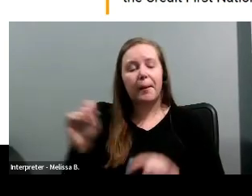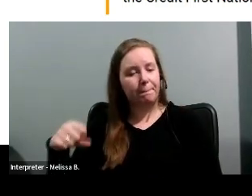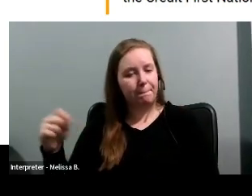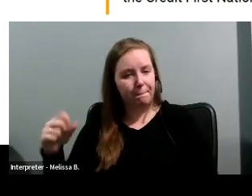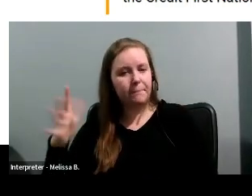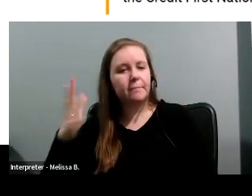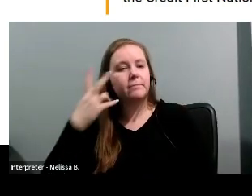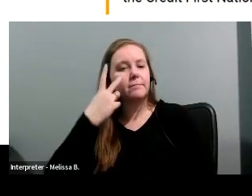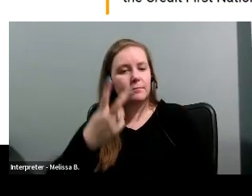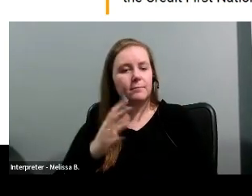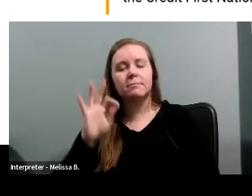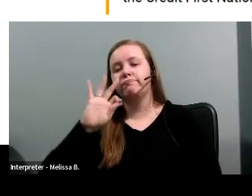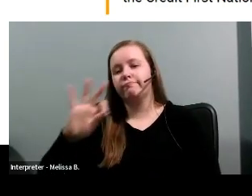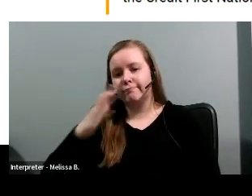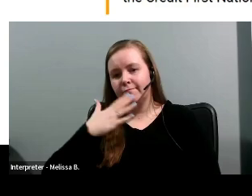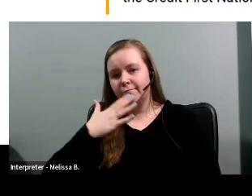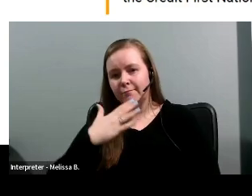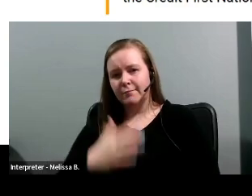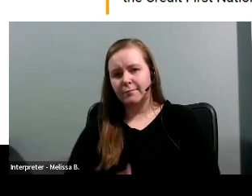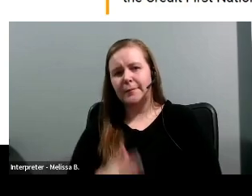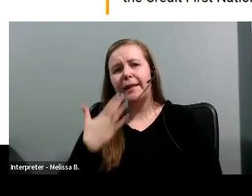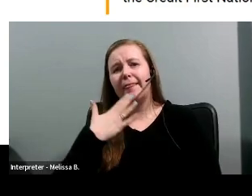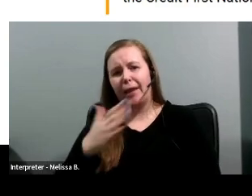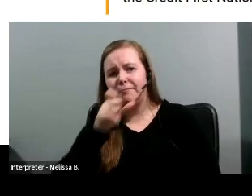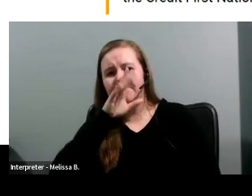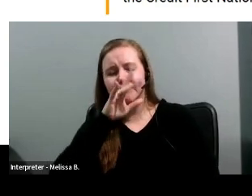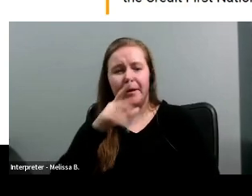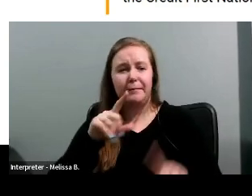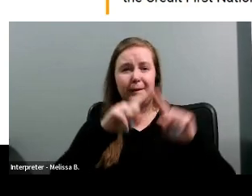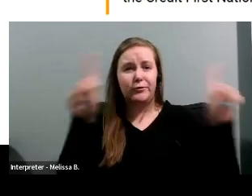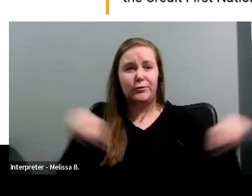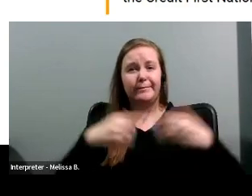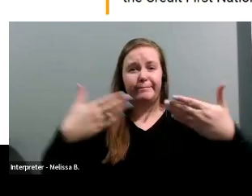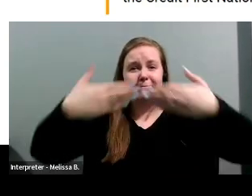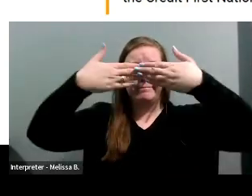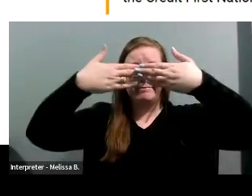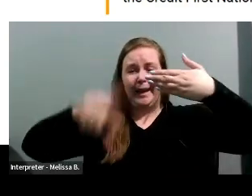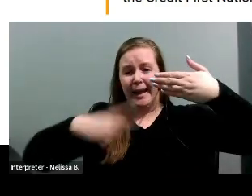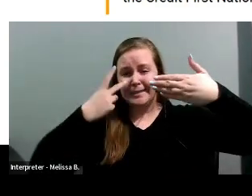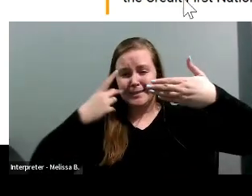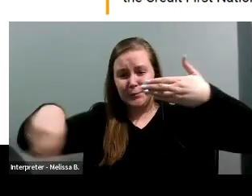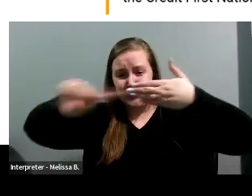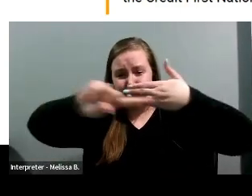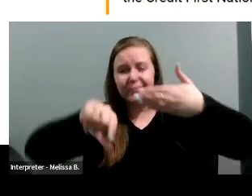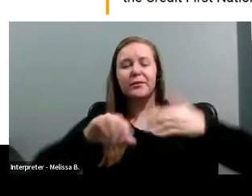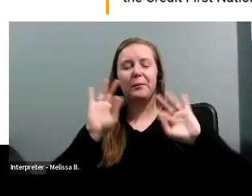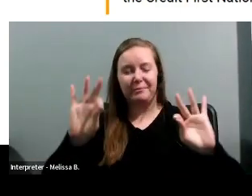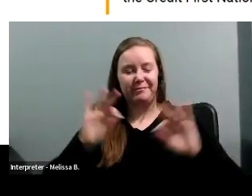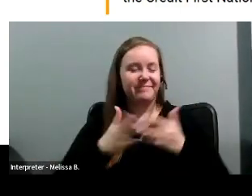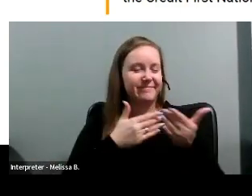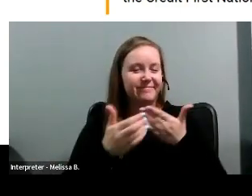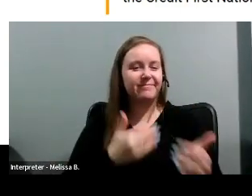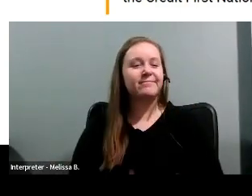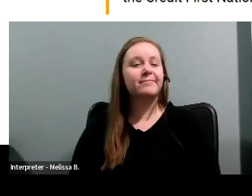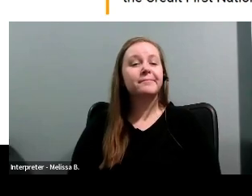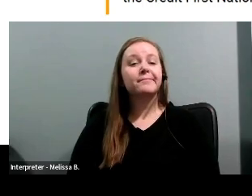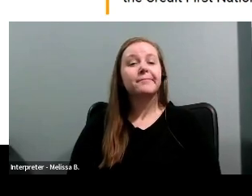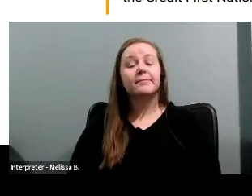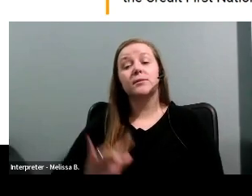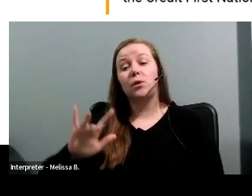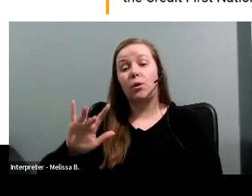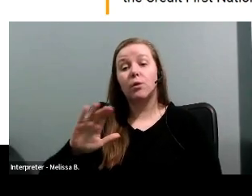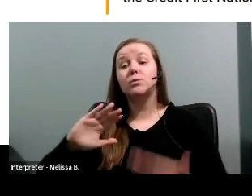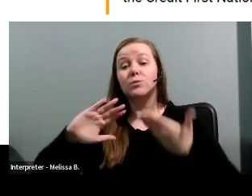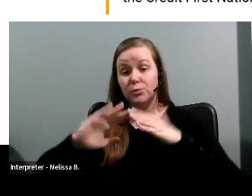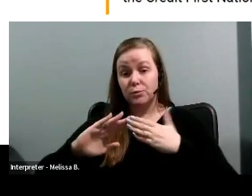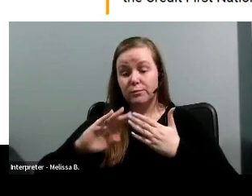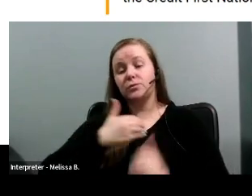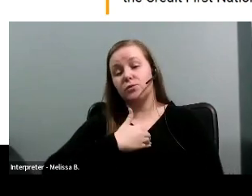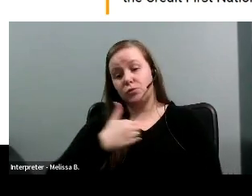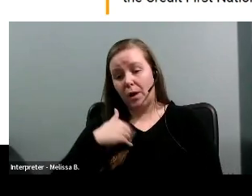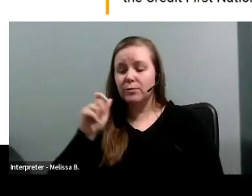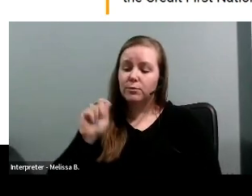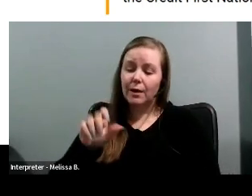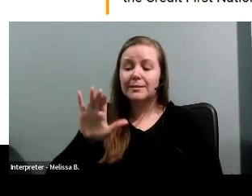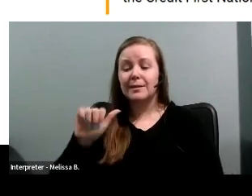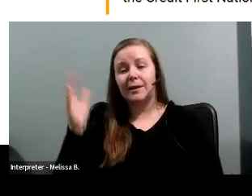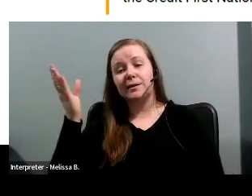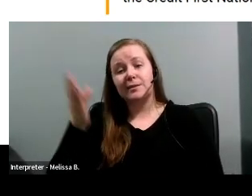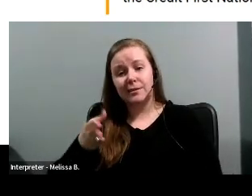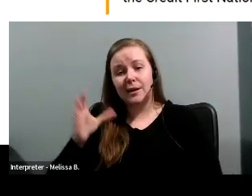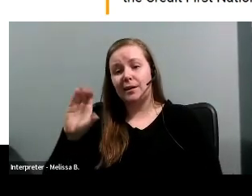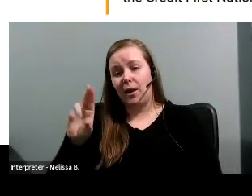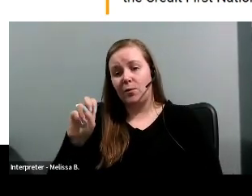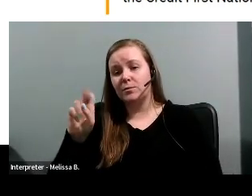Shannon Spencer (she/her): Okay, perfect, thank you. And thank you for vocalizing that, because I was not seeing anybody. So yeah, when you go on that link, like, toronto.ca slash council, this shows up here.